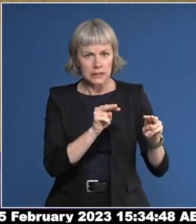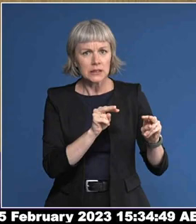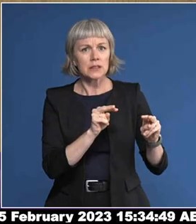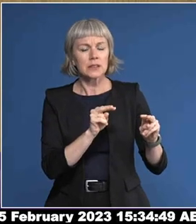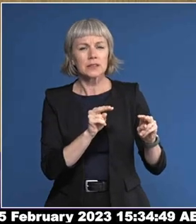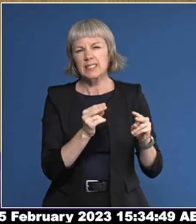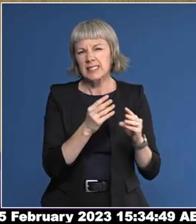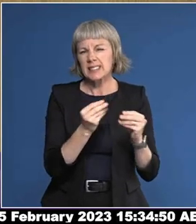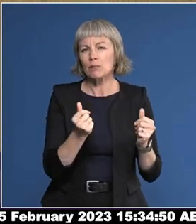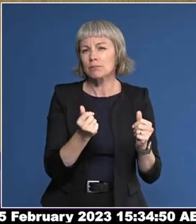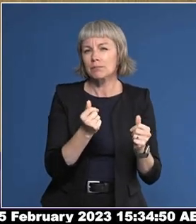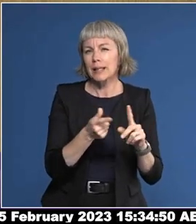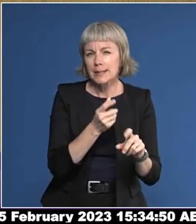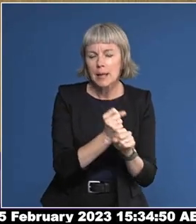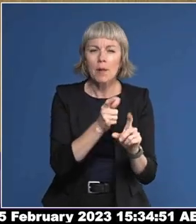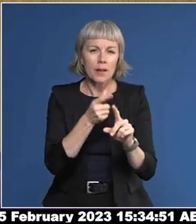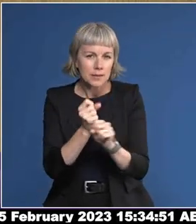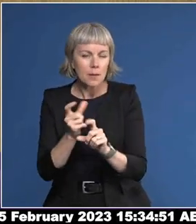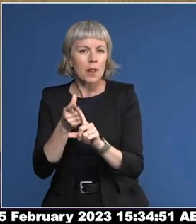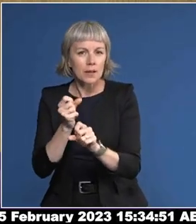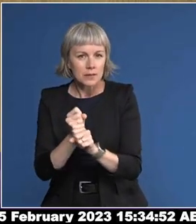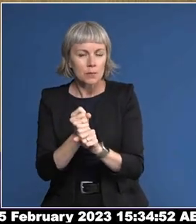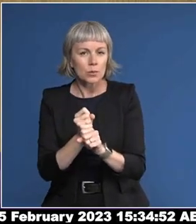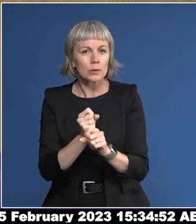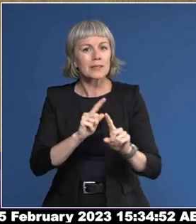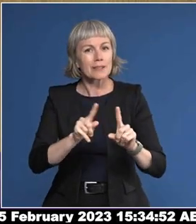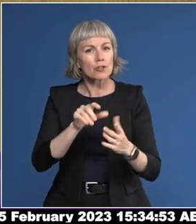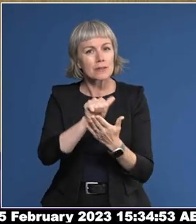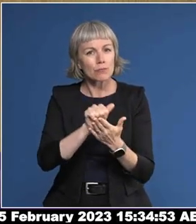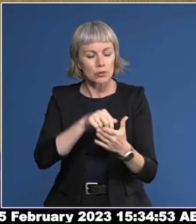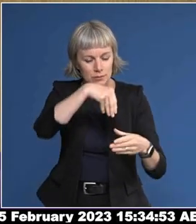And there are a number of modules throughout that course which hopefully will give